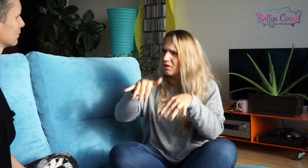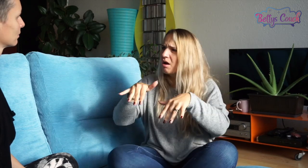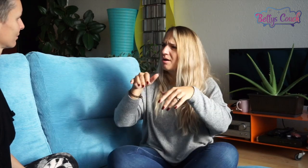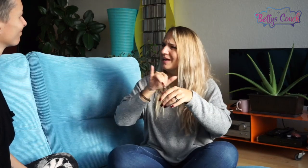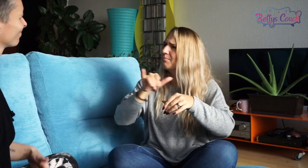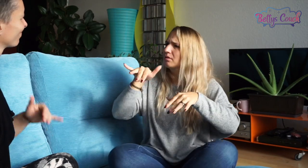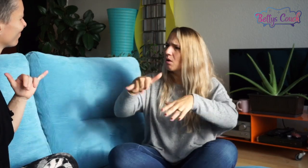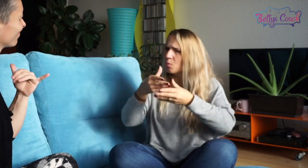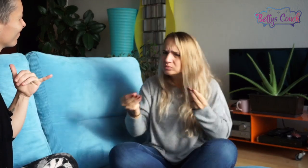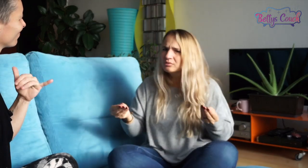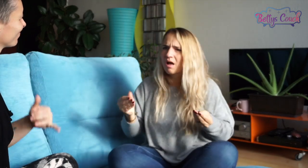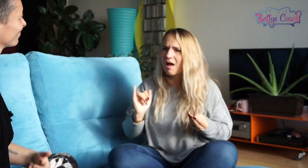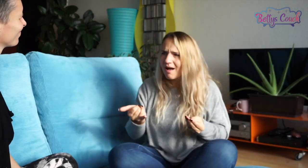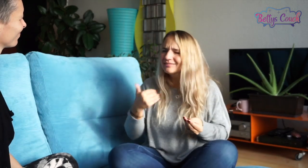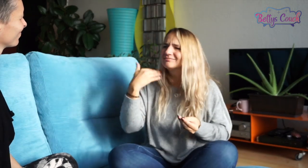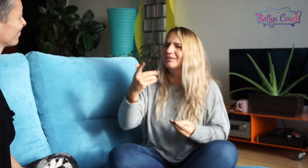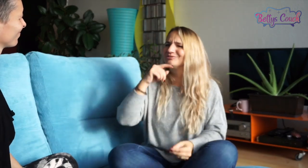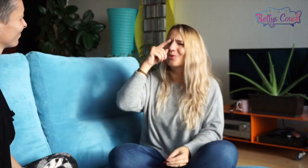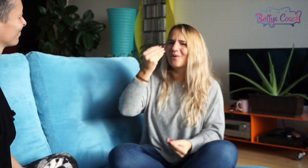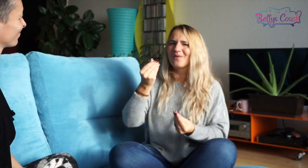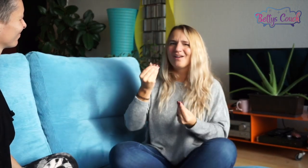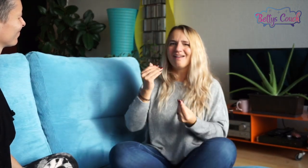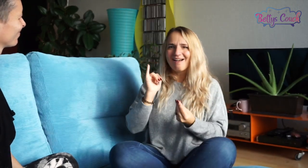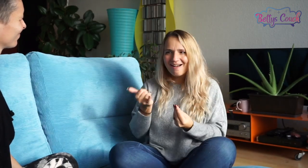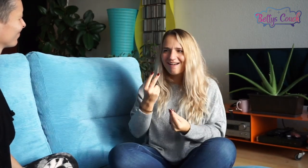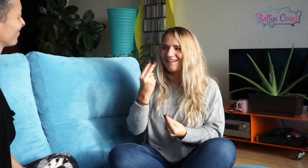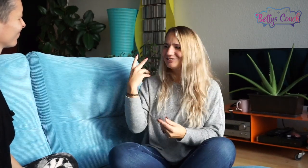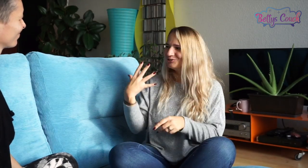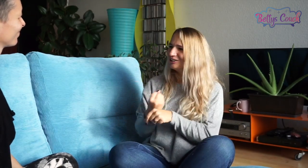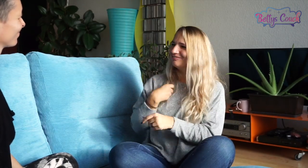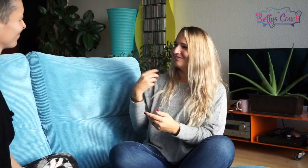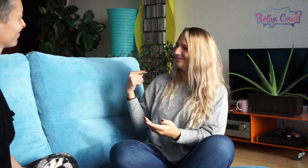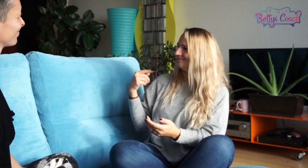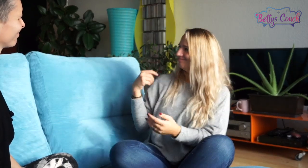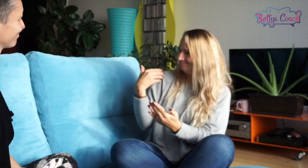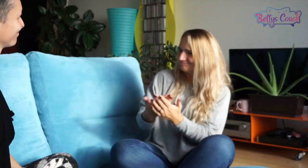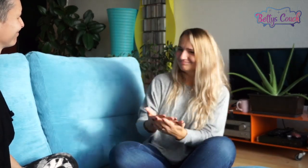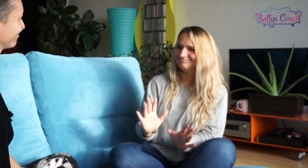The solution is always there. I look at back with pride what I have achieved.